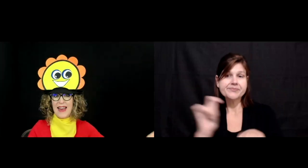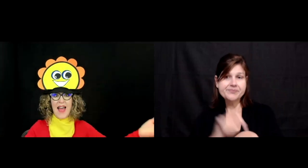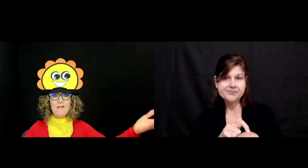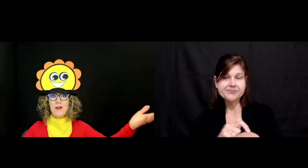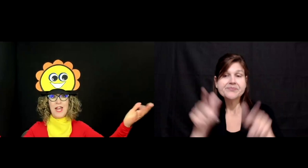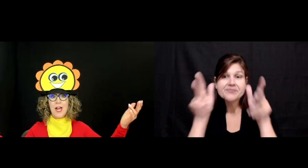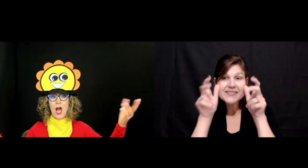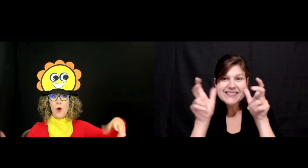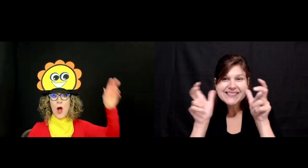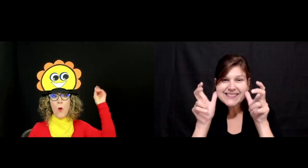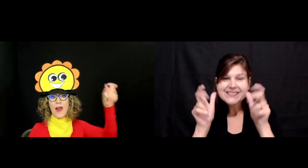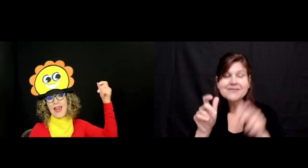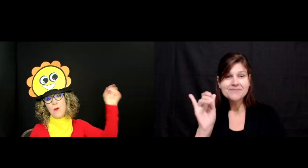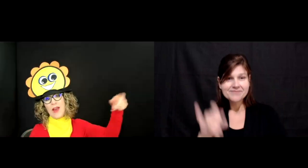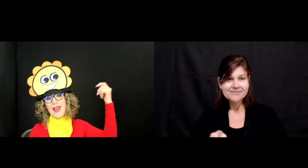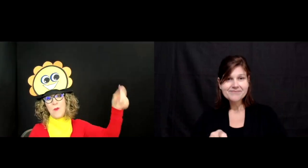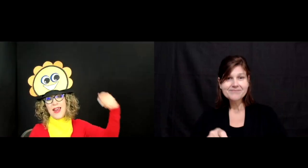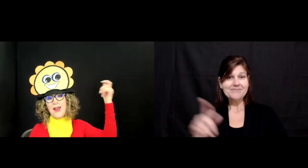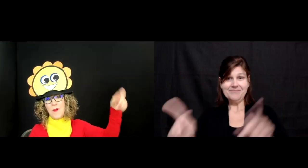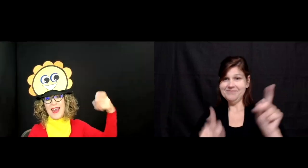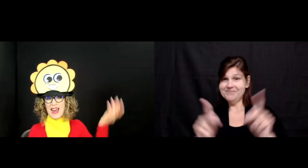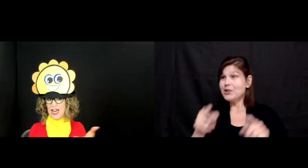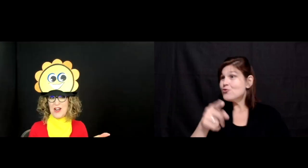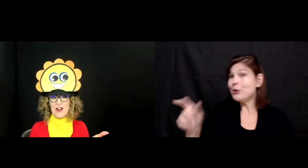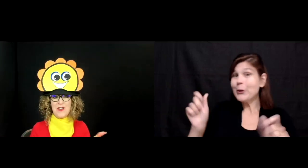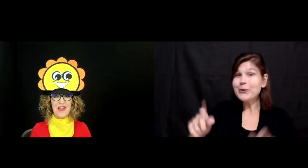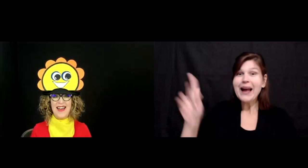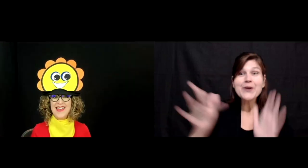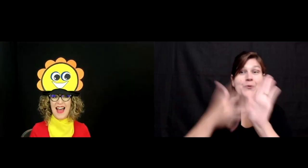And everybody can go, "Wee, wee, wee, wee!" You can all do that.